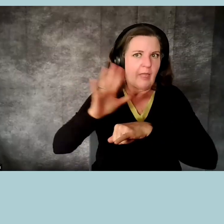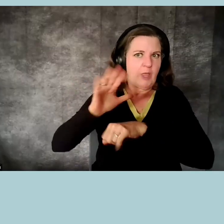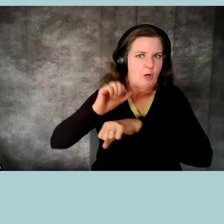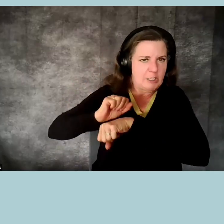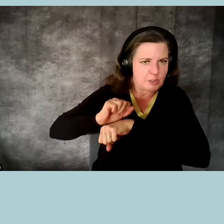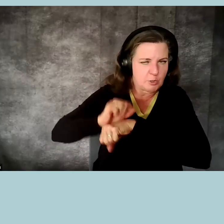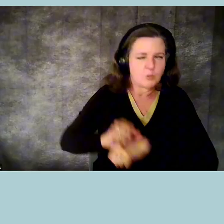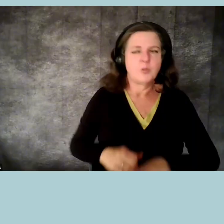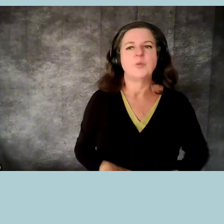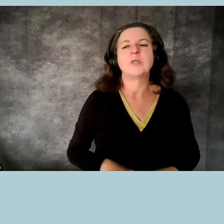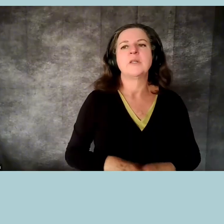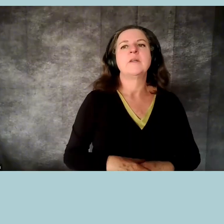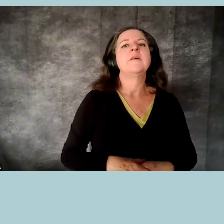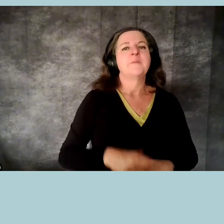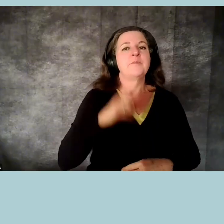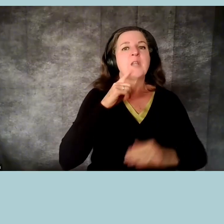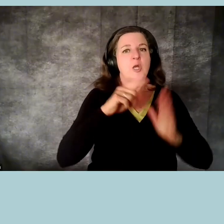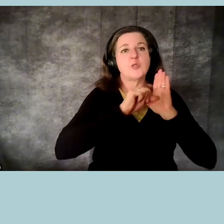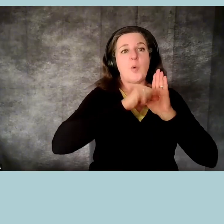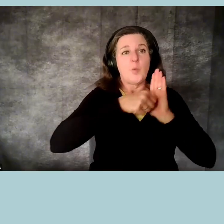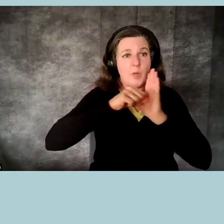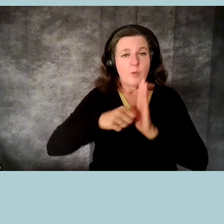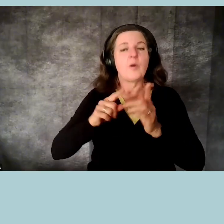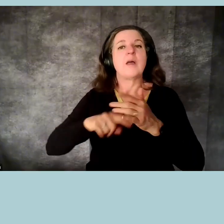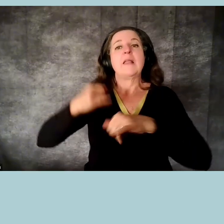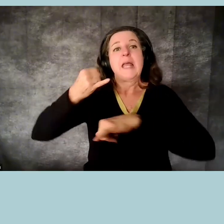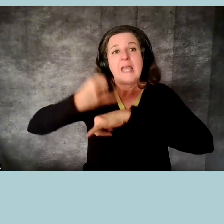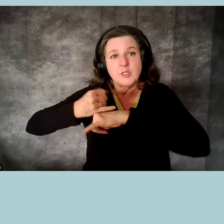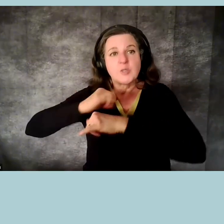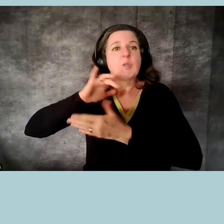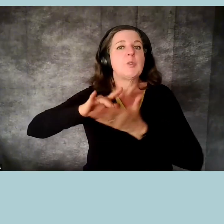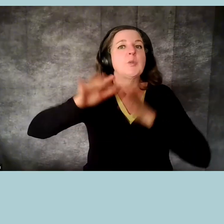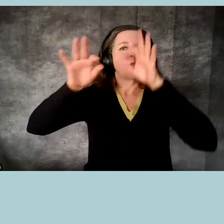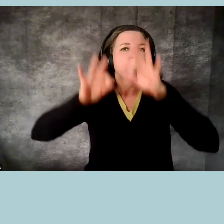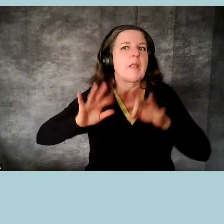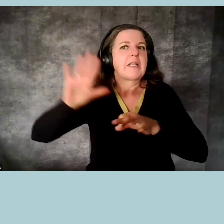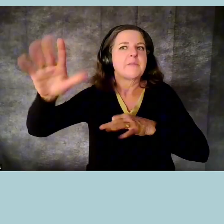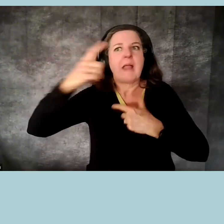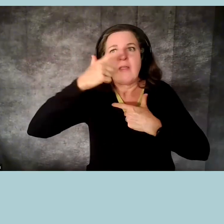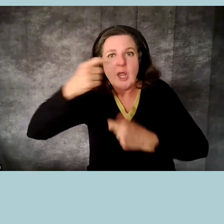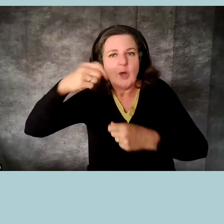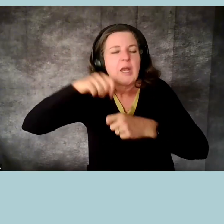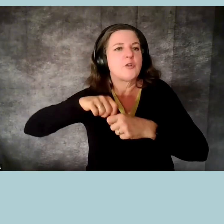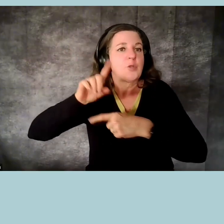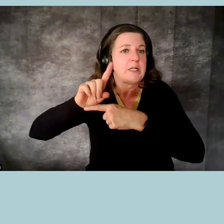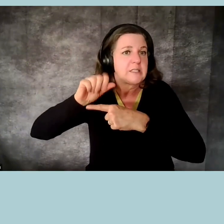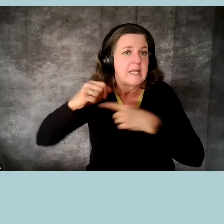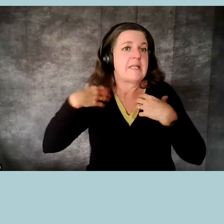in and And institutes and centers will talk about their specific interests in disability health research. But we'll also work with institutes and centers